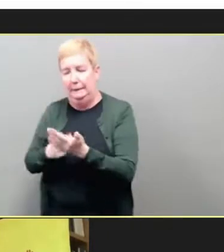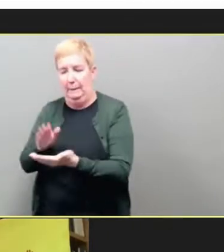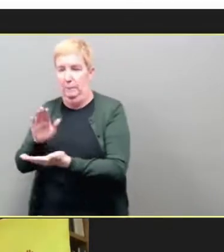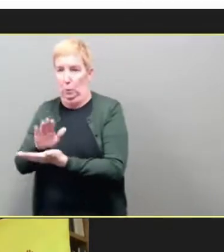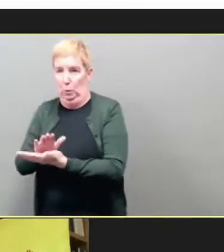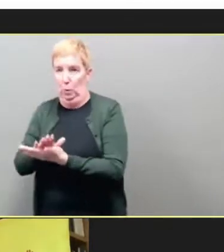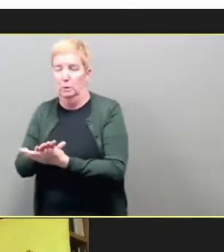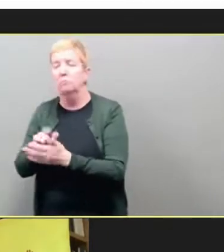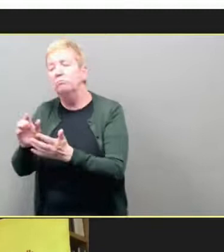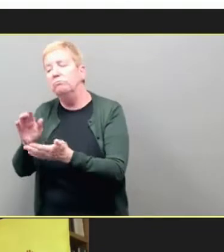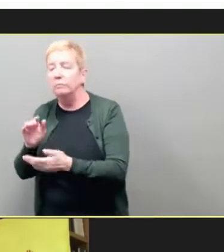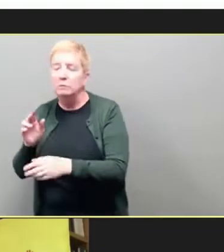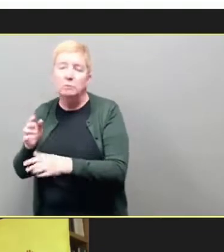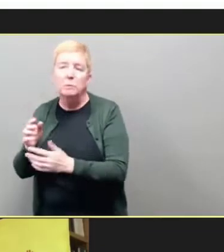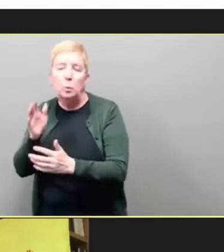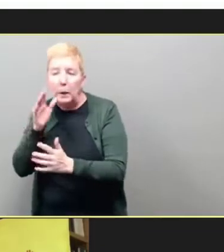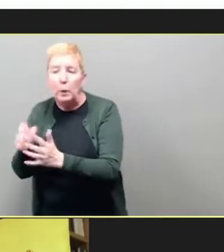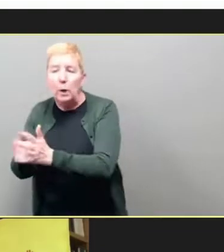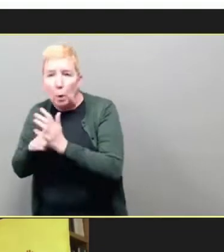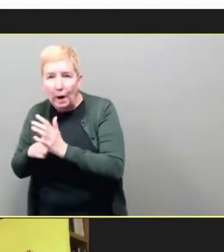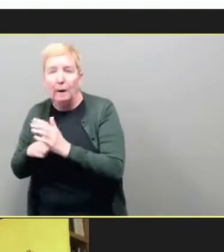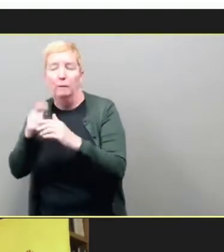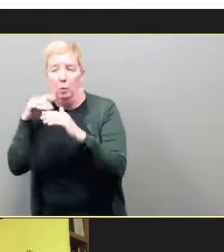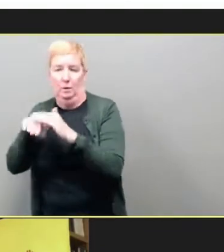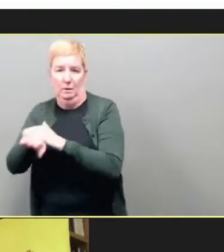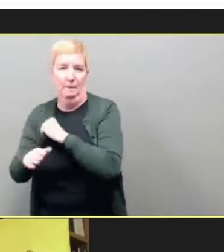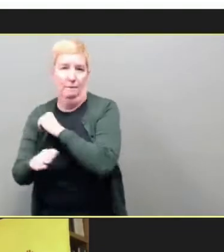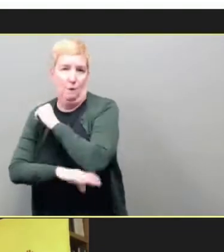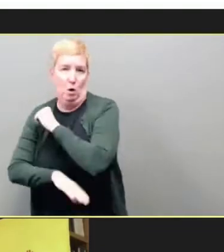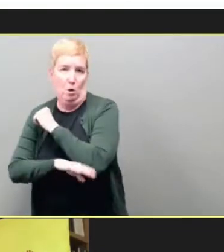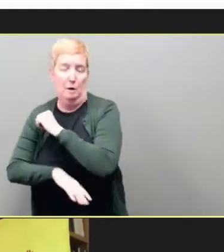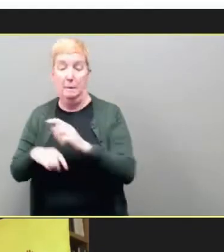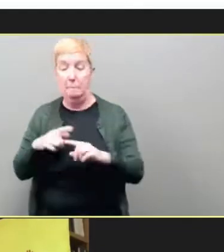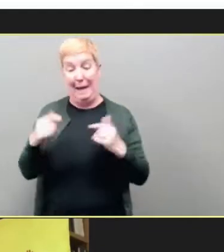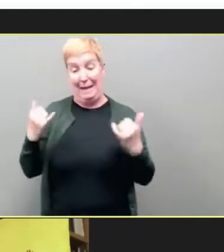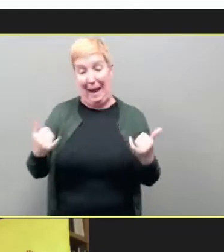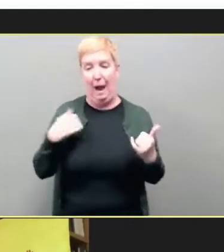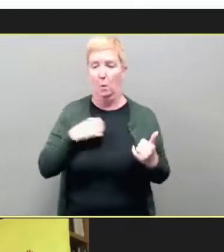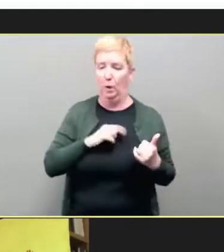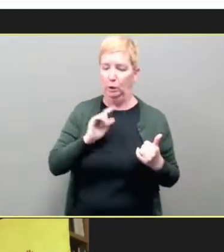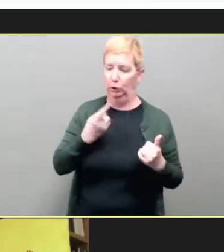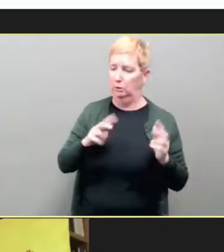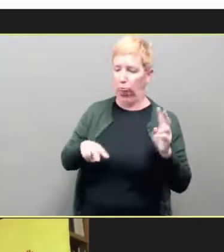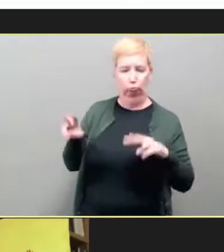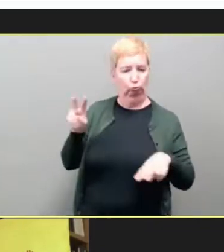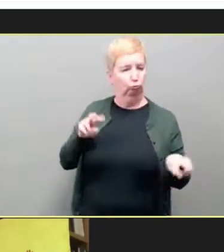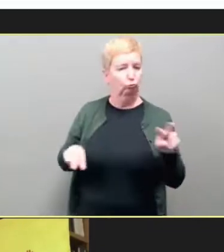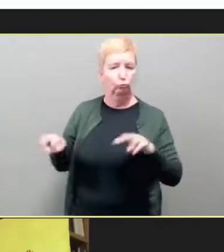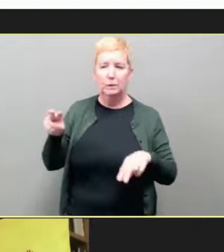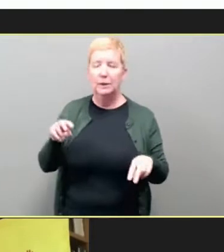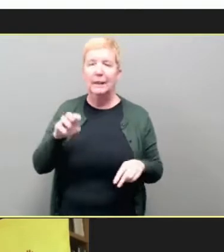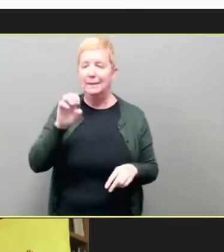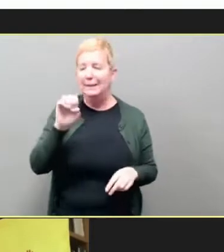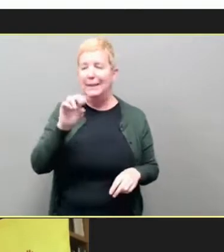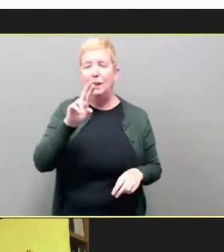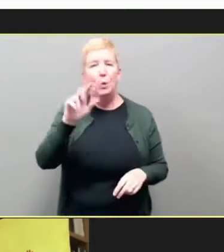requiring that to return in the fall. But right now, we're just looking at this from the standpoint, given that it's an E. U. A. We're asking you to